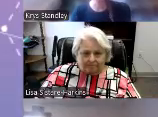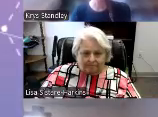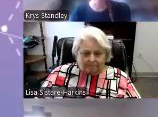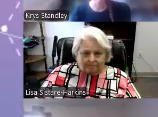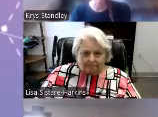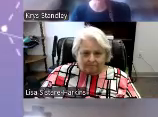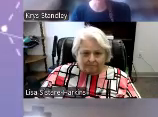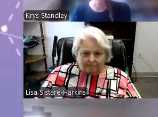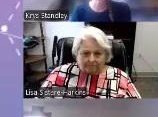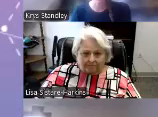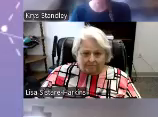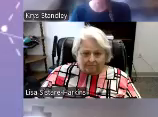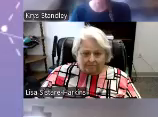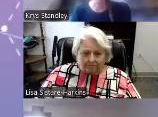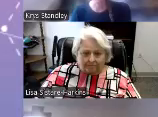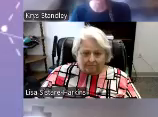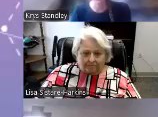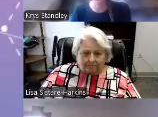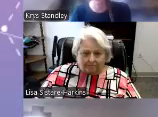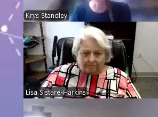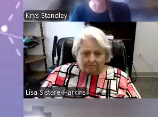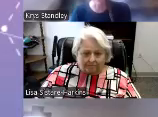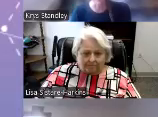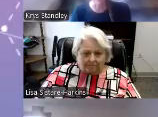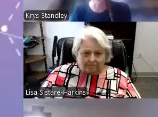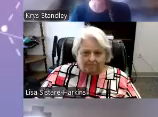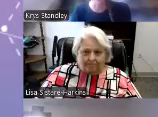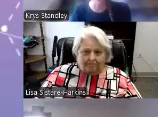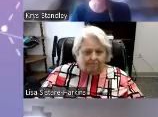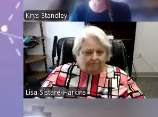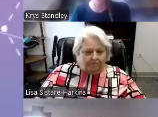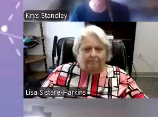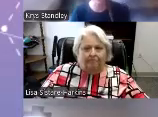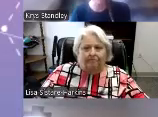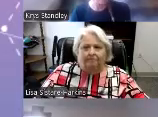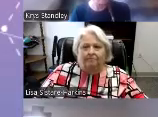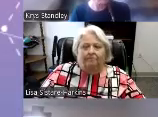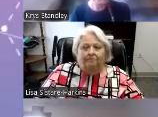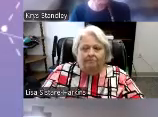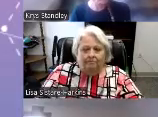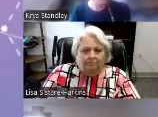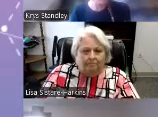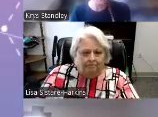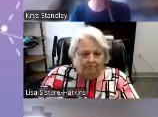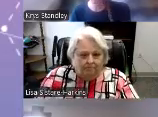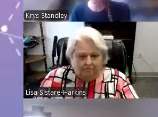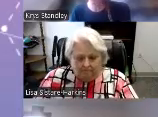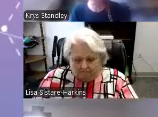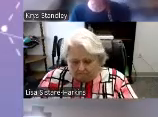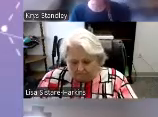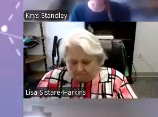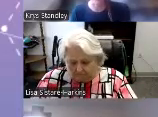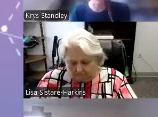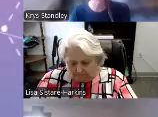The language is complex, and it is really lacking disability perspectives. So a turning point that we found was